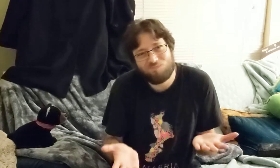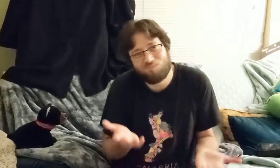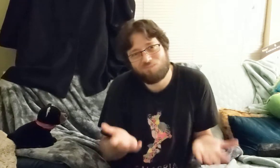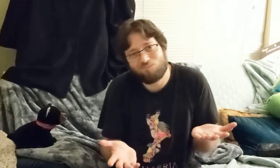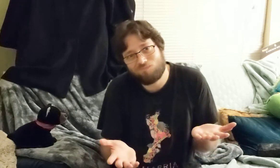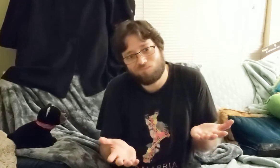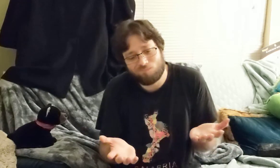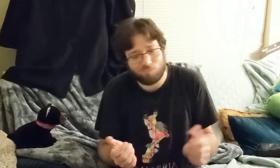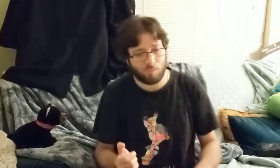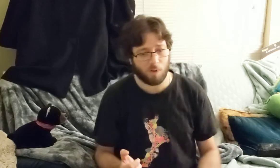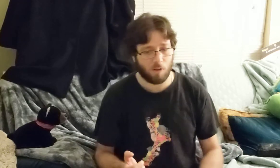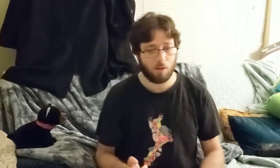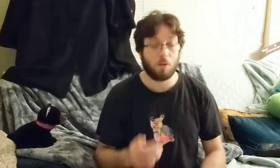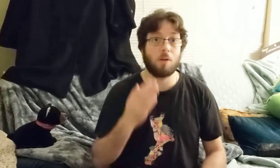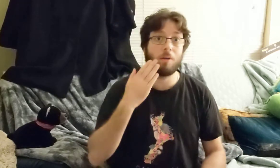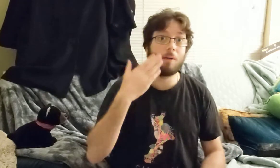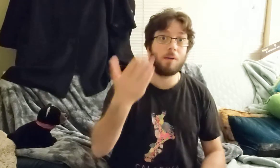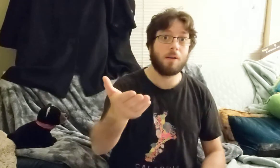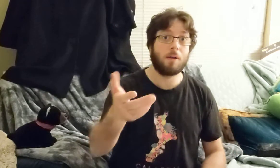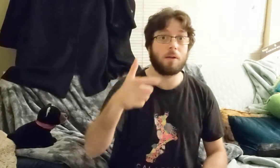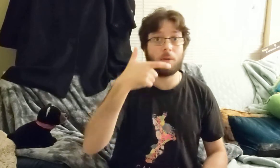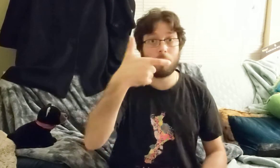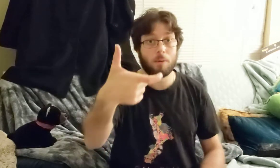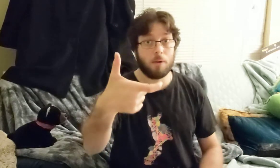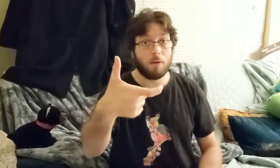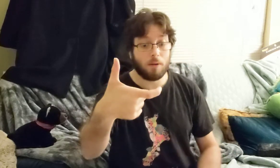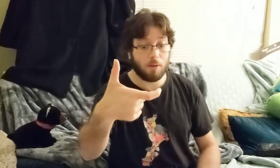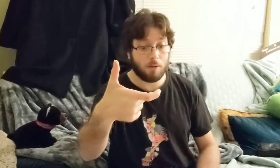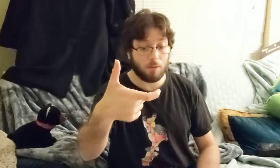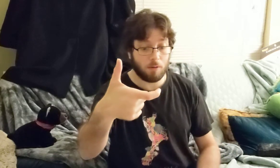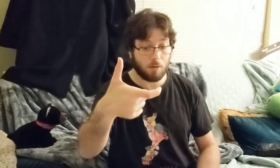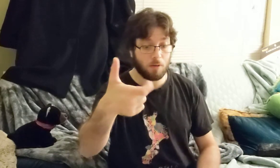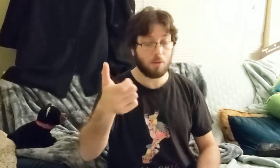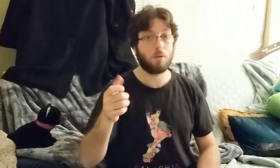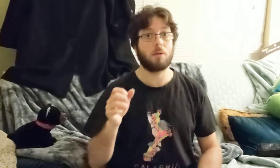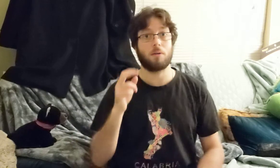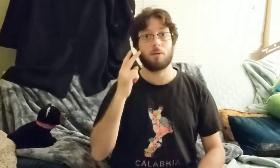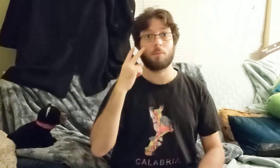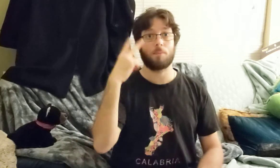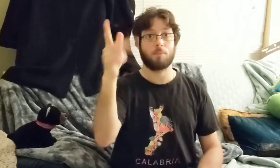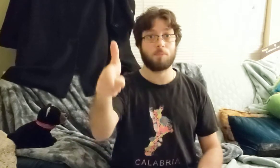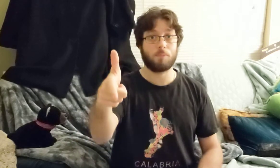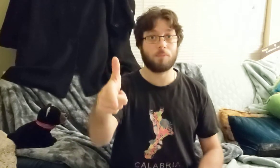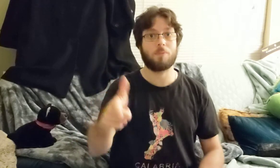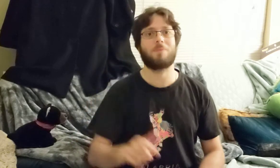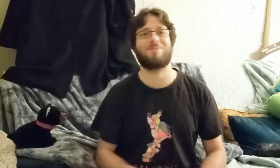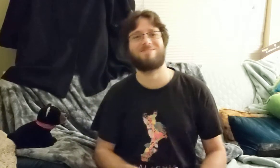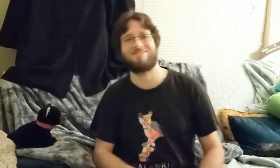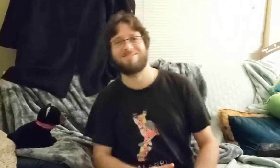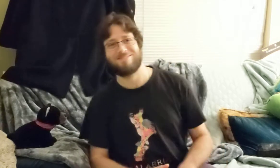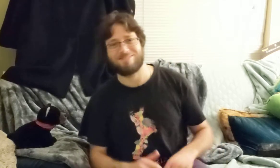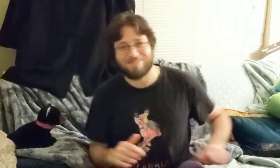MAYBE THANK-you WATCH SEE-YOU-LATER